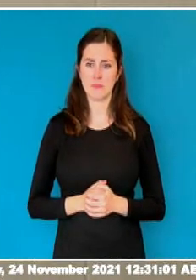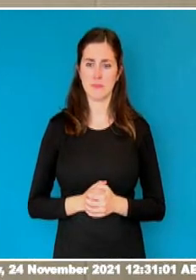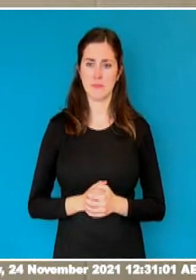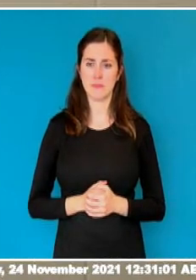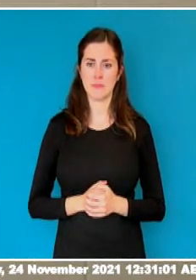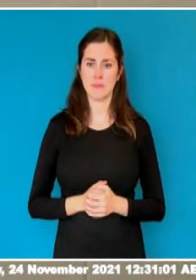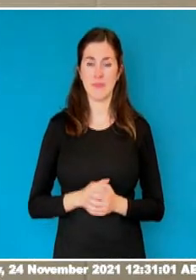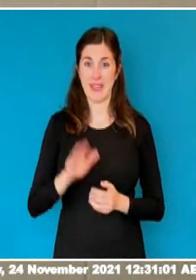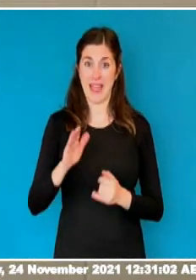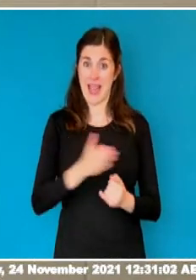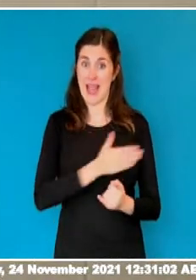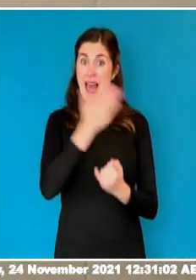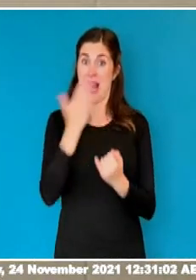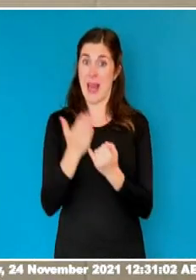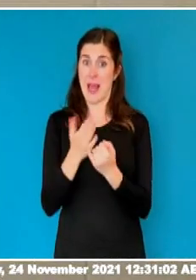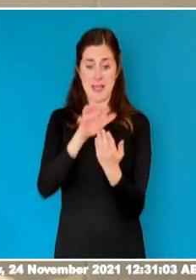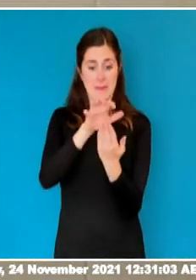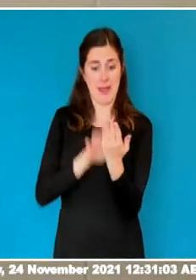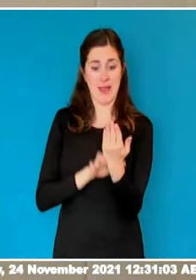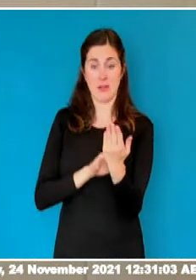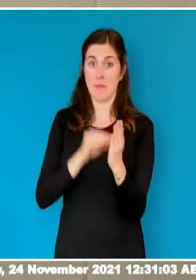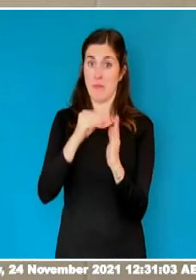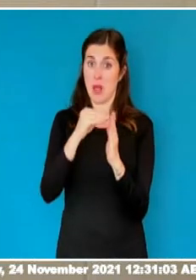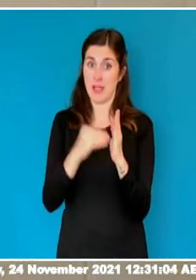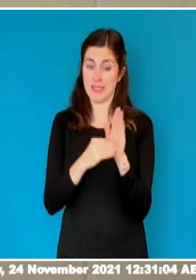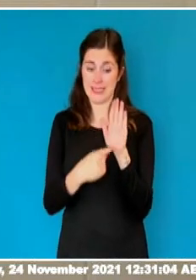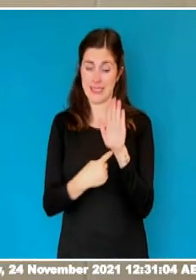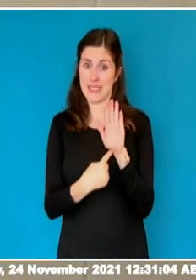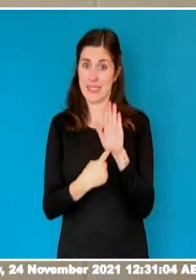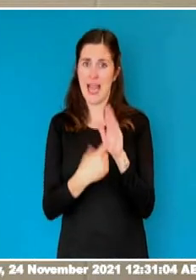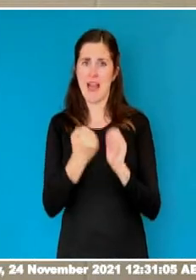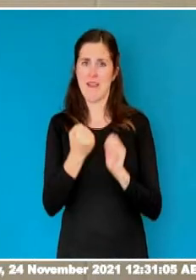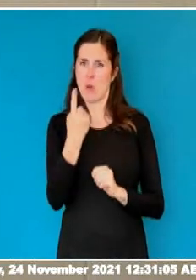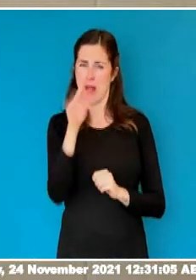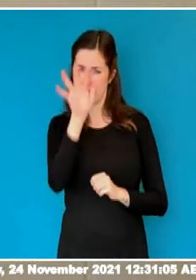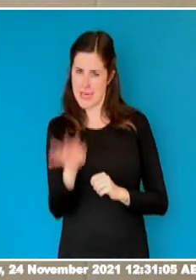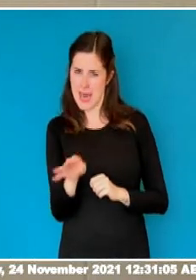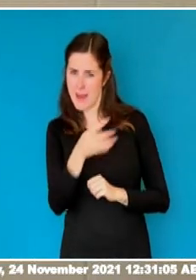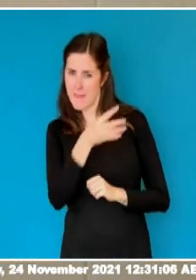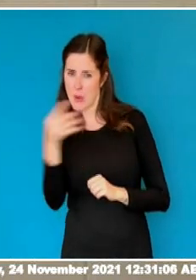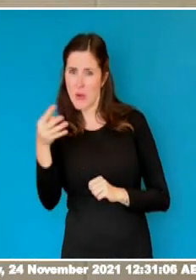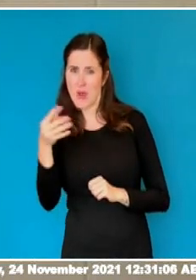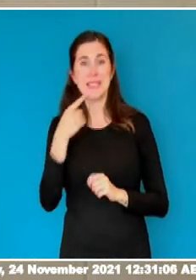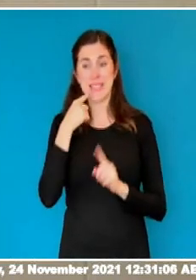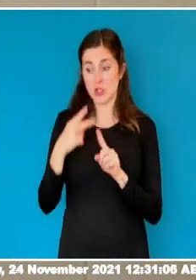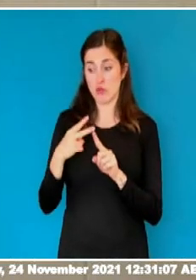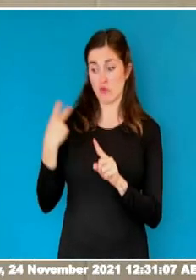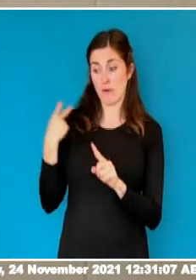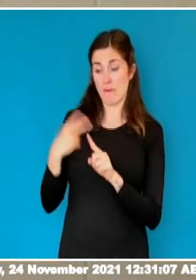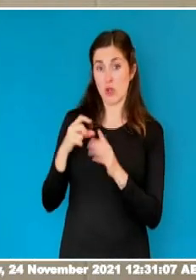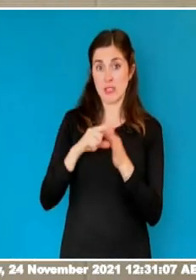final page of your policy does have a table where it says: Review date 26.11.2017.